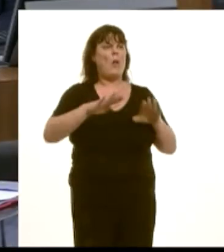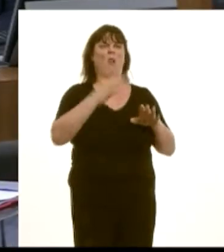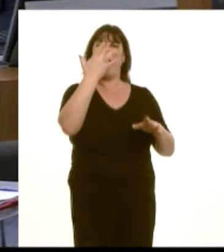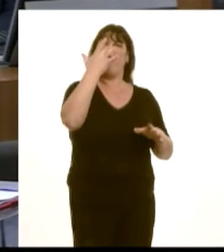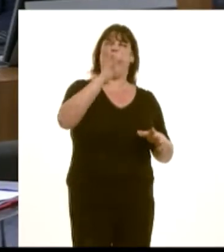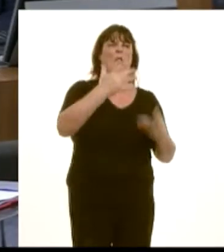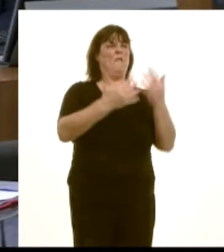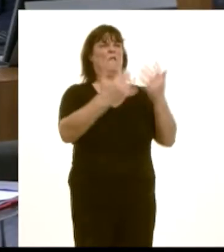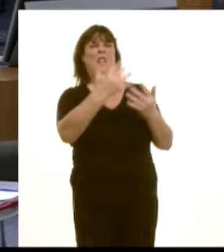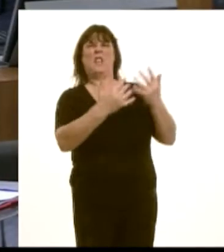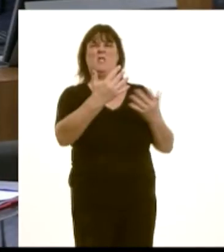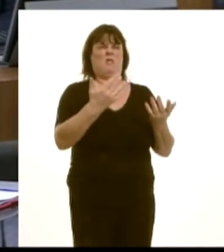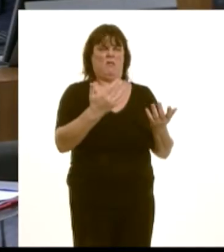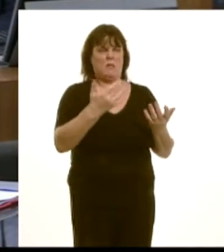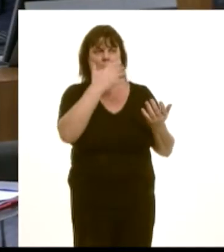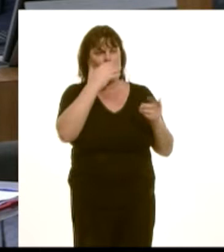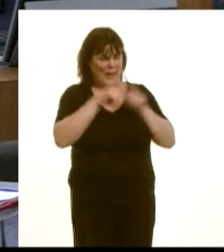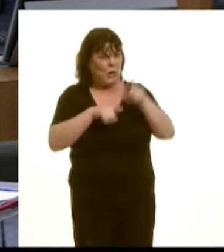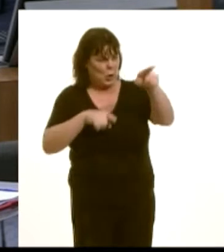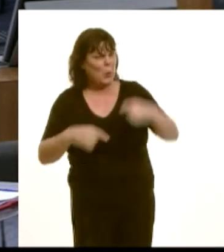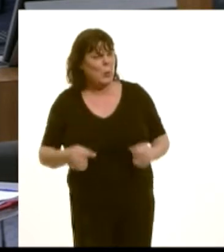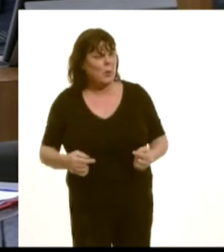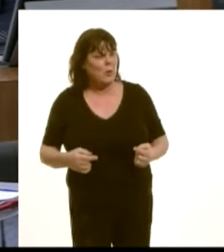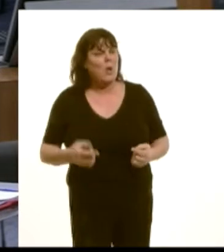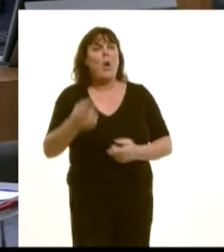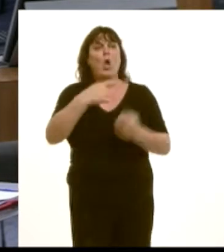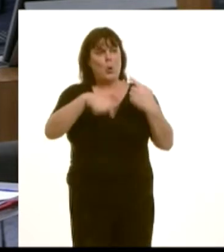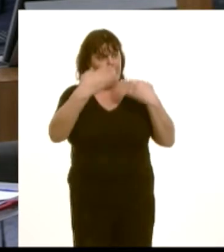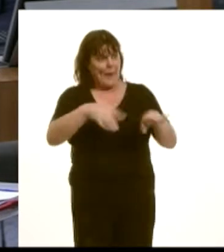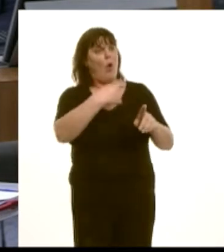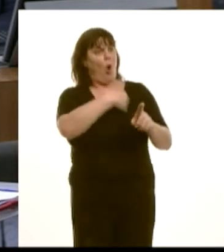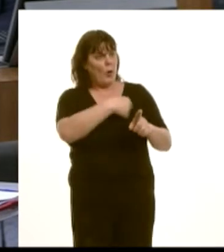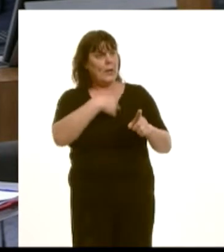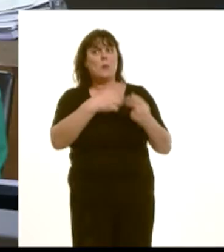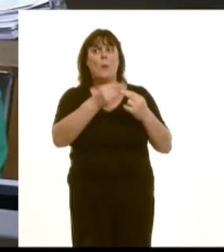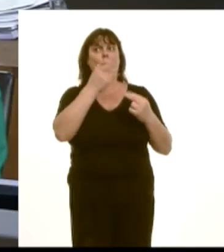come from. I come back and she is being honest with the people in this Chamber and the people